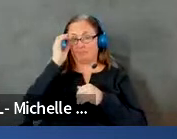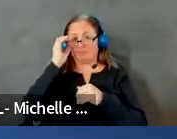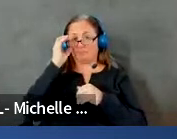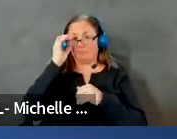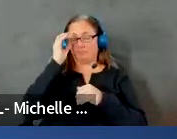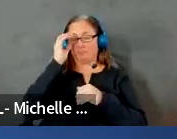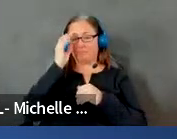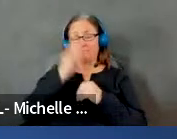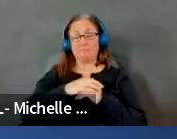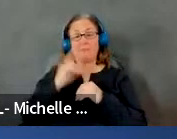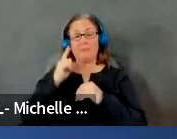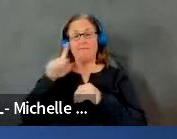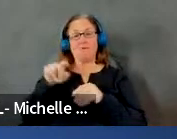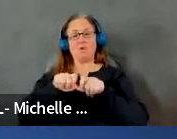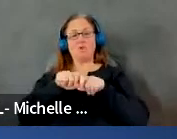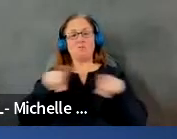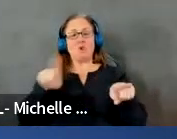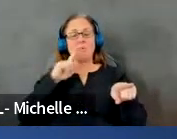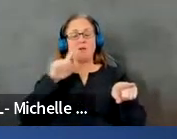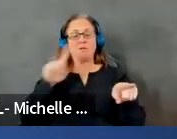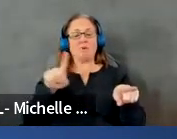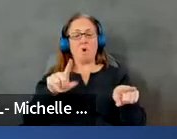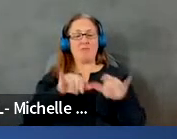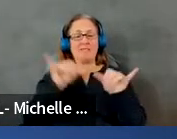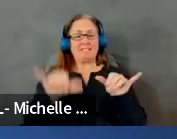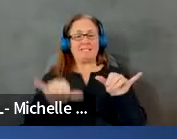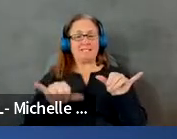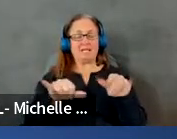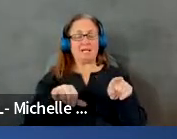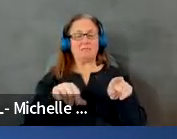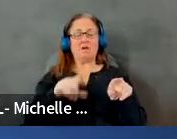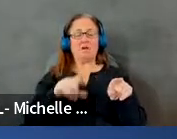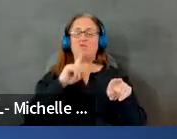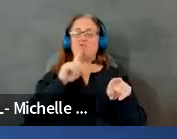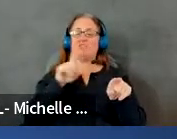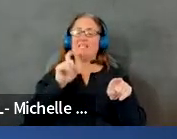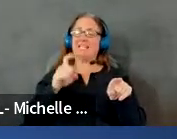And the deployment of the algorithmic so long temperatures, you really need to think about